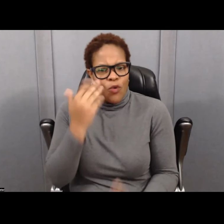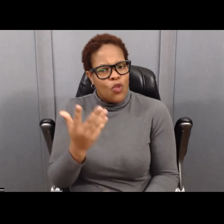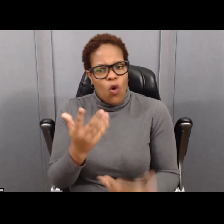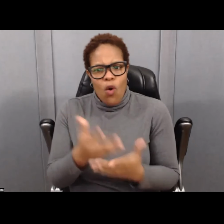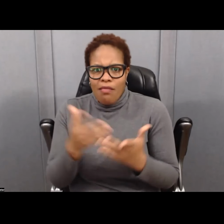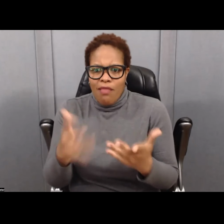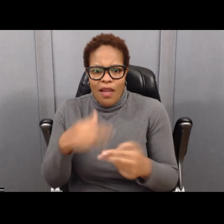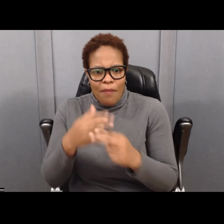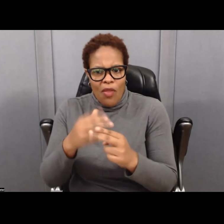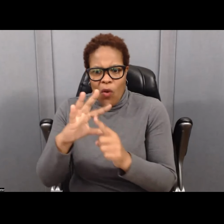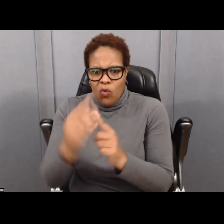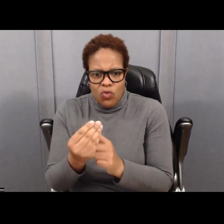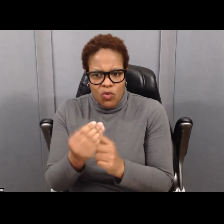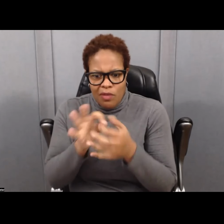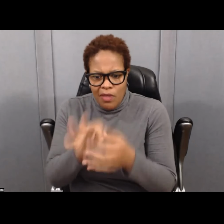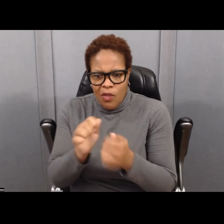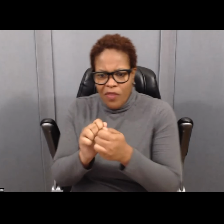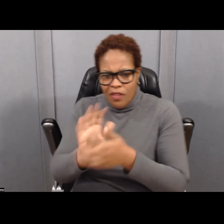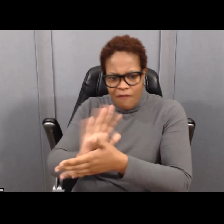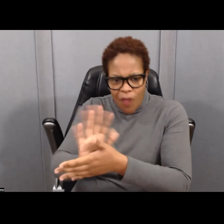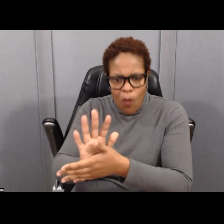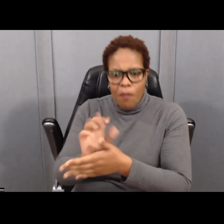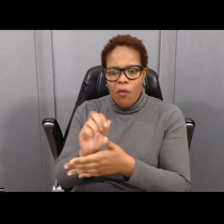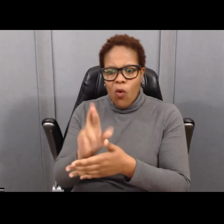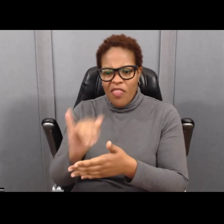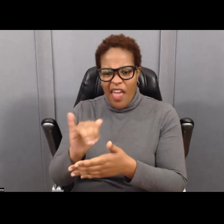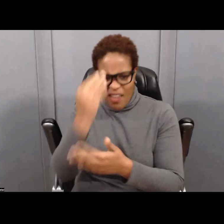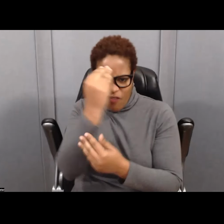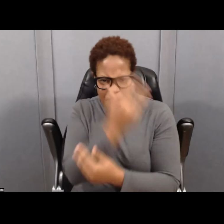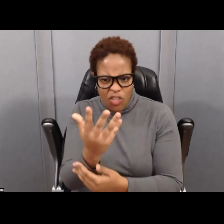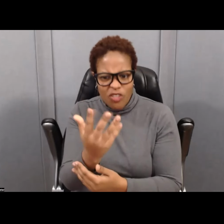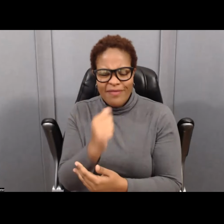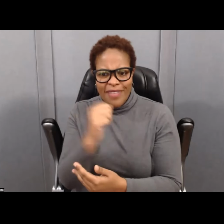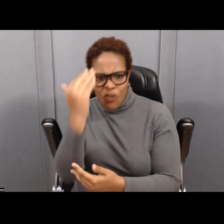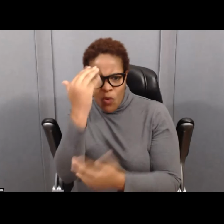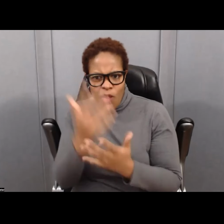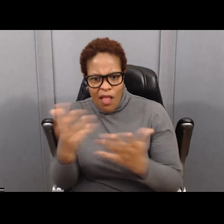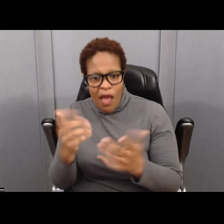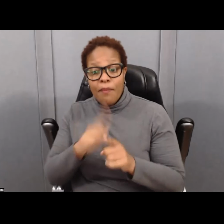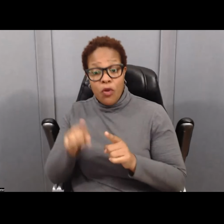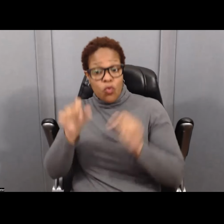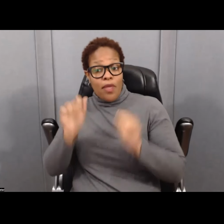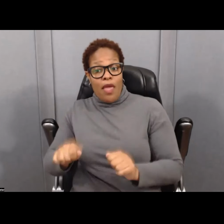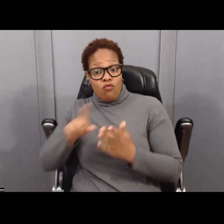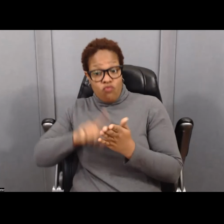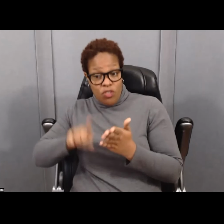that's associated with this film, with this content, but you have the ability to research. And if you have an open mind,